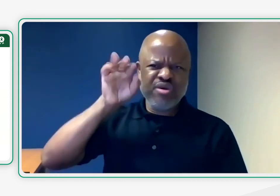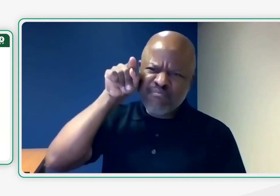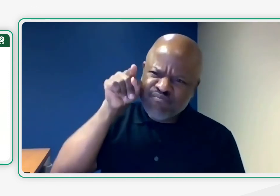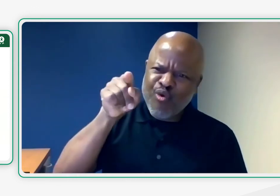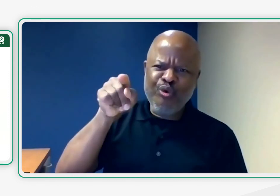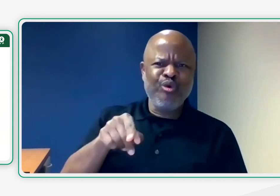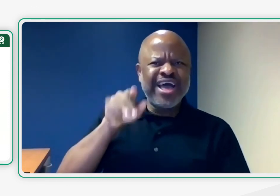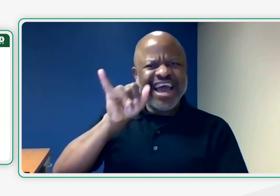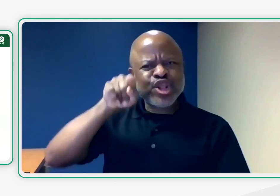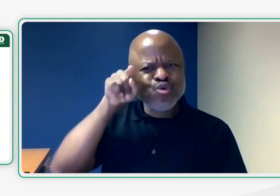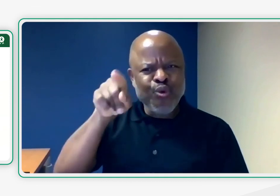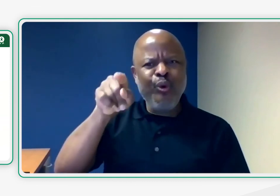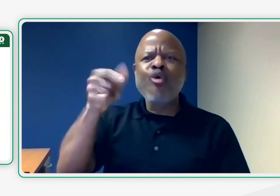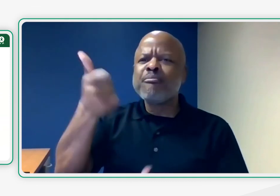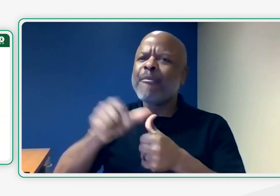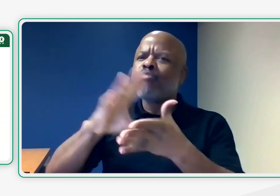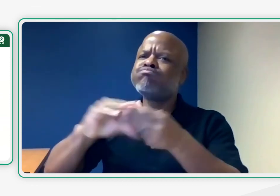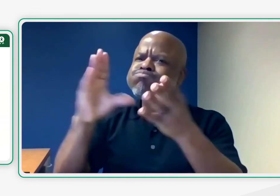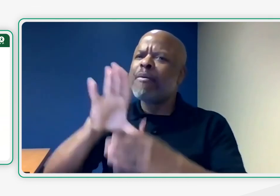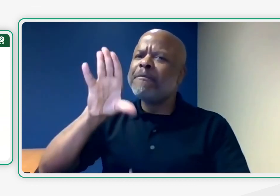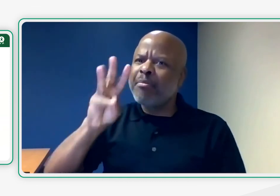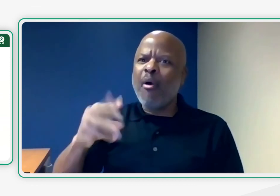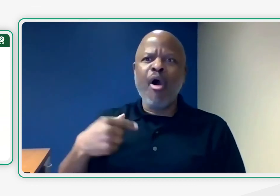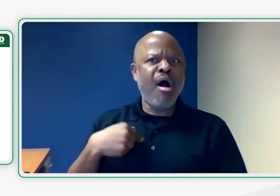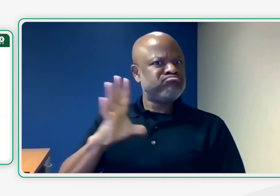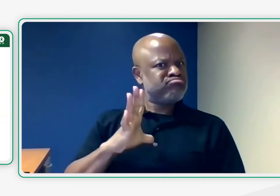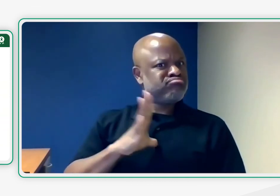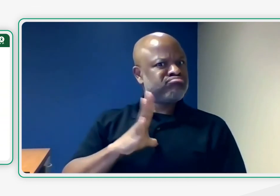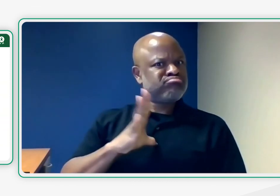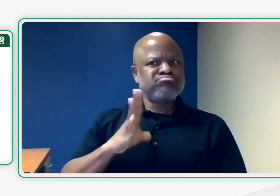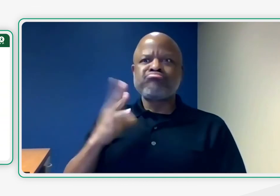“Dad, this car is the perfect one. This is great for you. It fits who you are.”